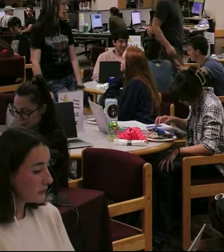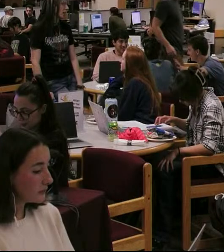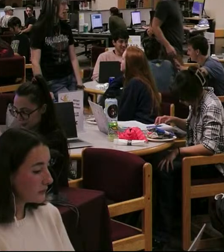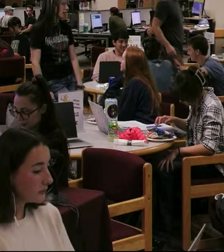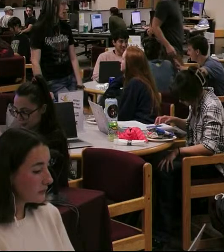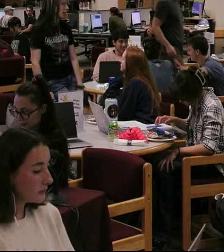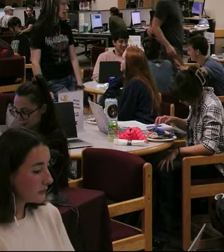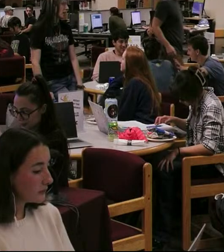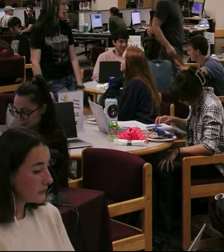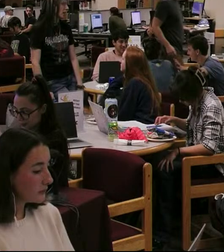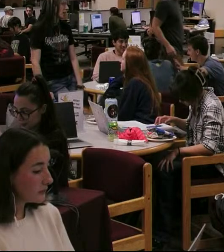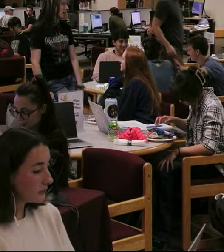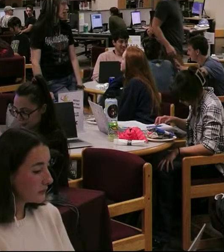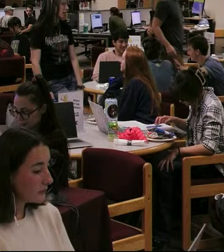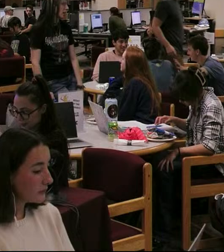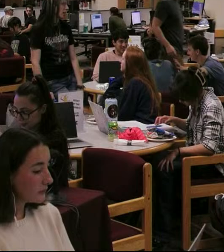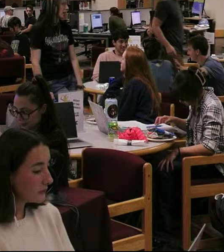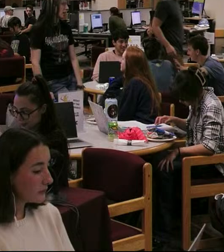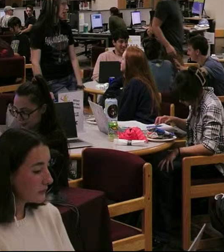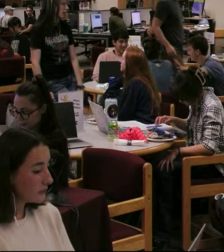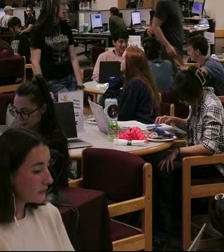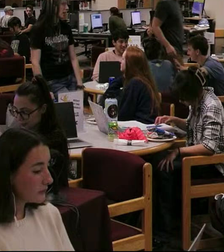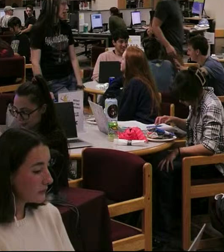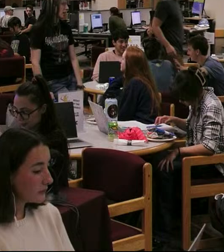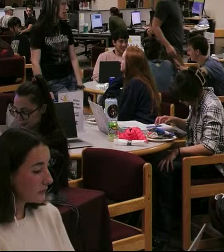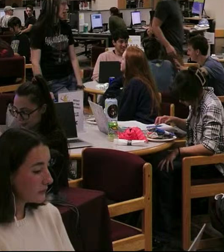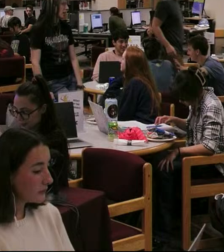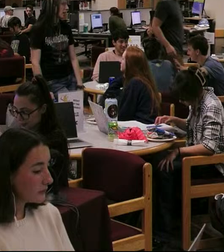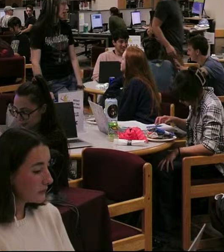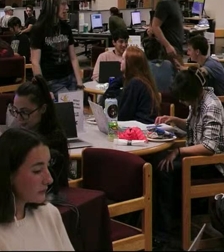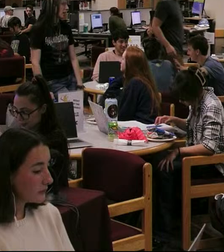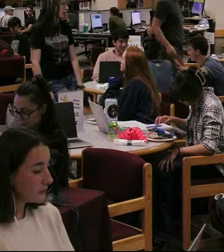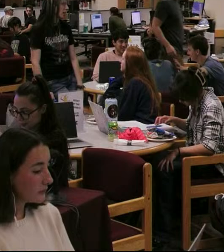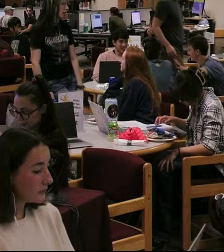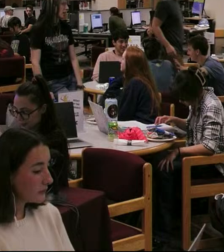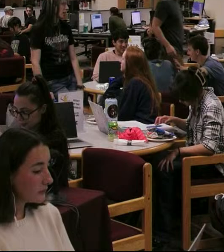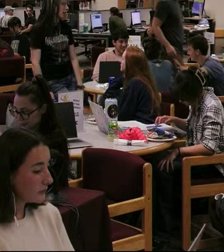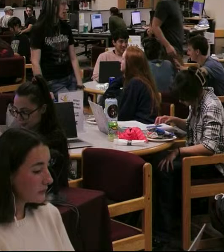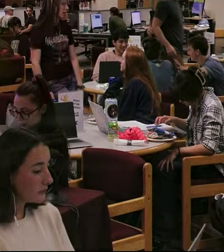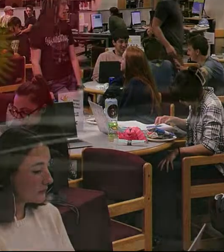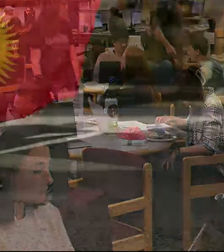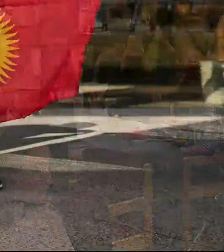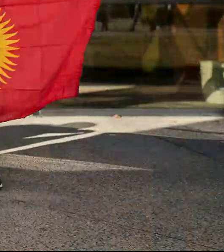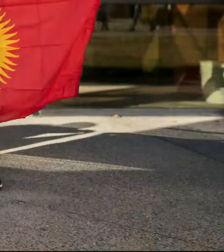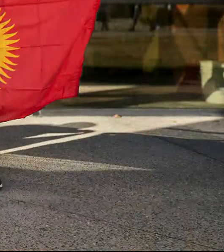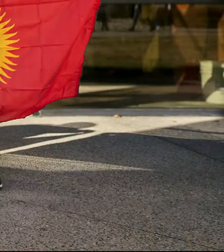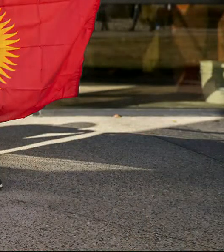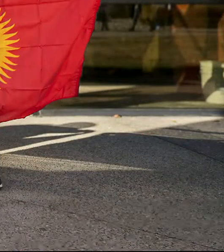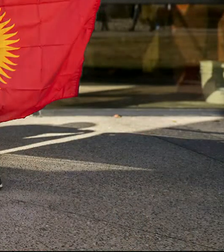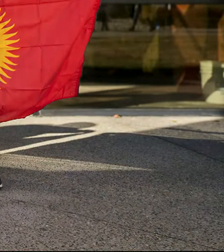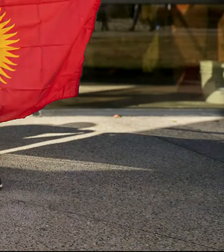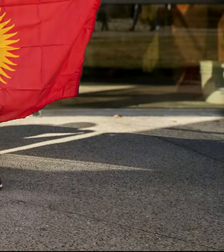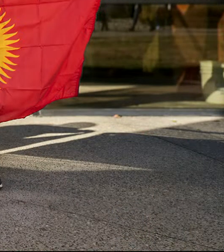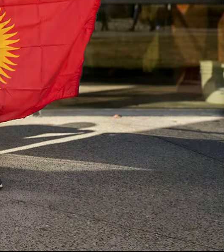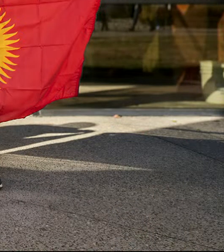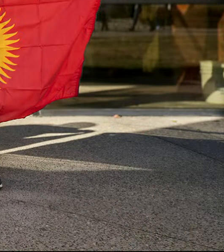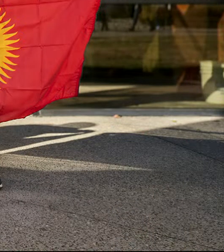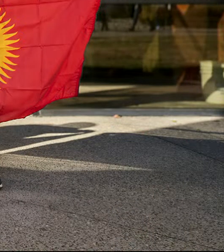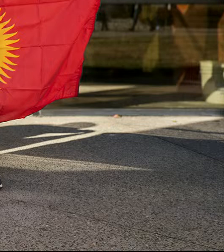Therefore, I ask graduates that you move forward in this world with the knowledge that you have acquired and discern what is right from what is wrong.